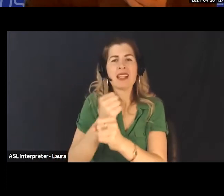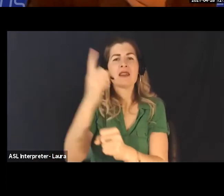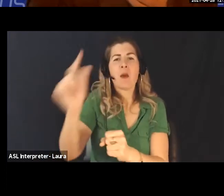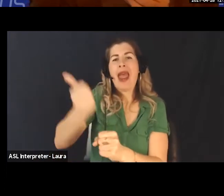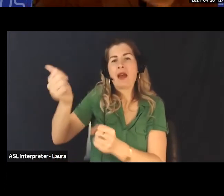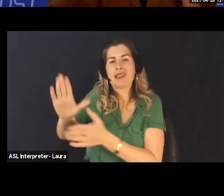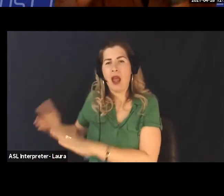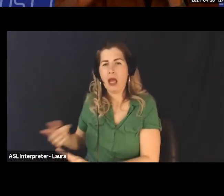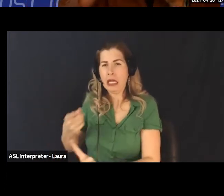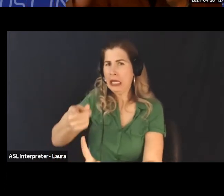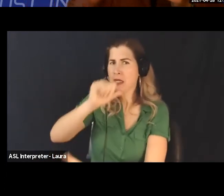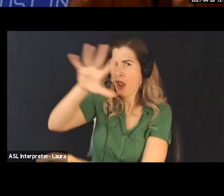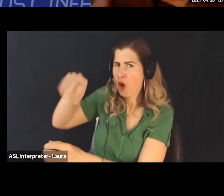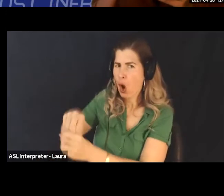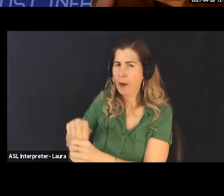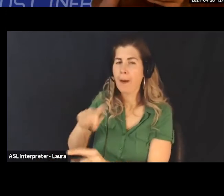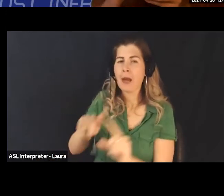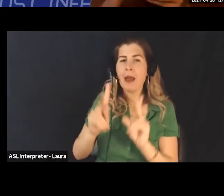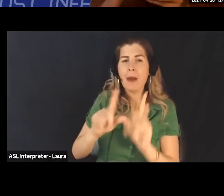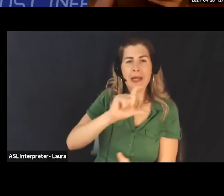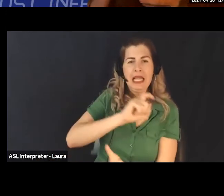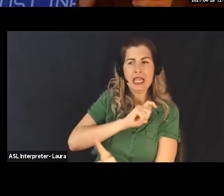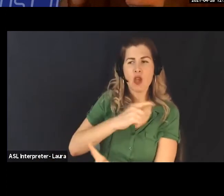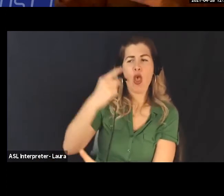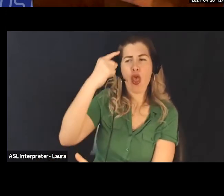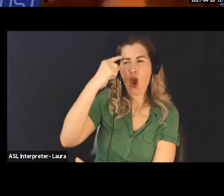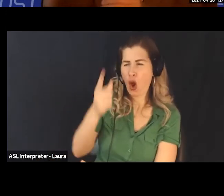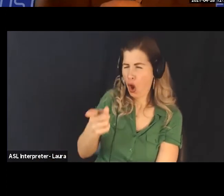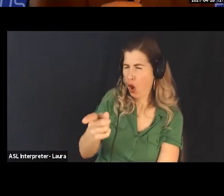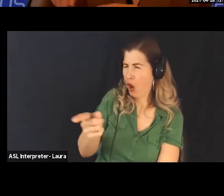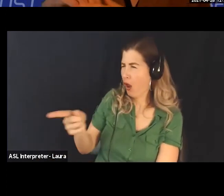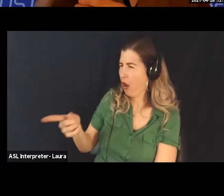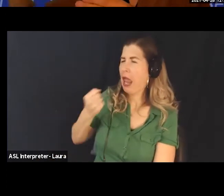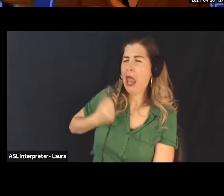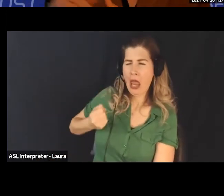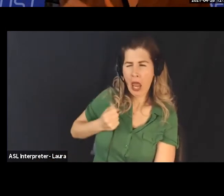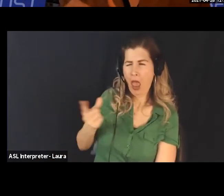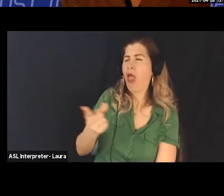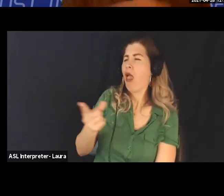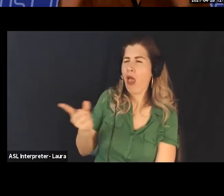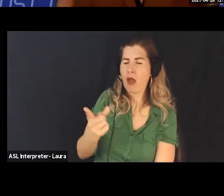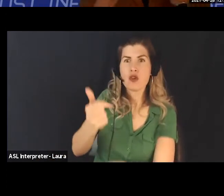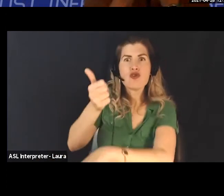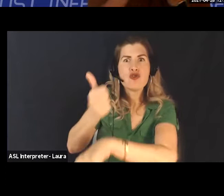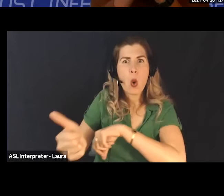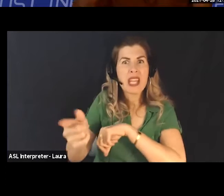associated with a gang by the police. And so that person who was actually charged with the murder, that he absolutely He didn't